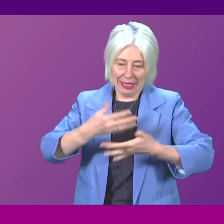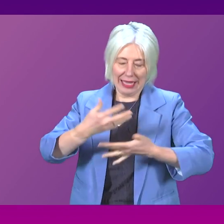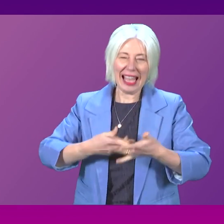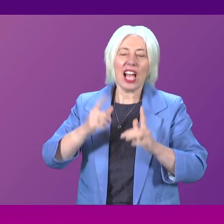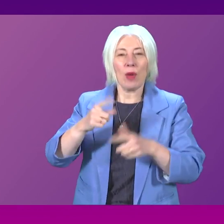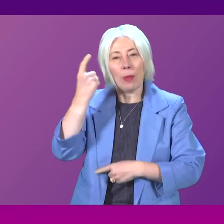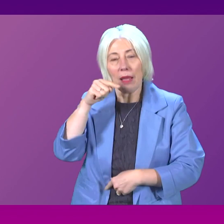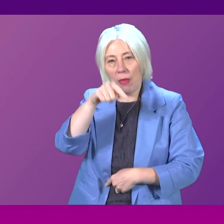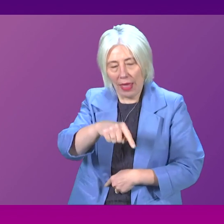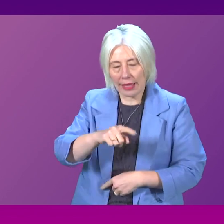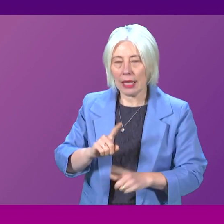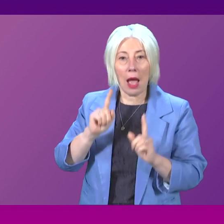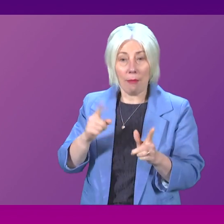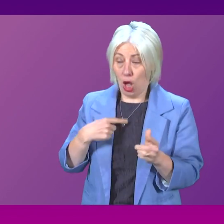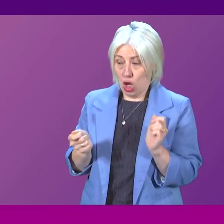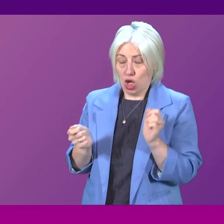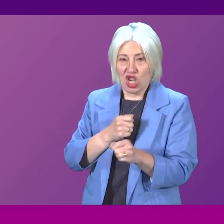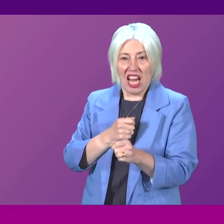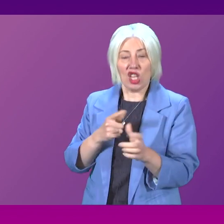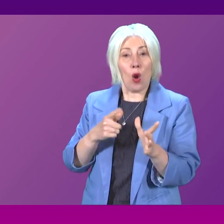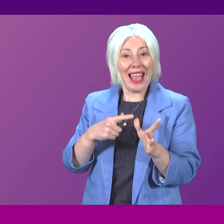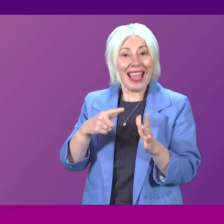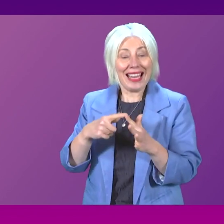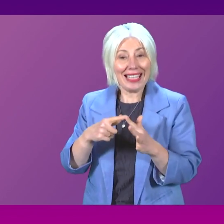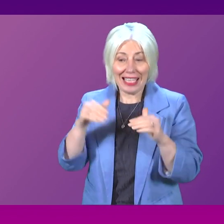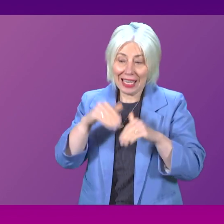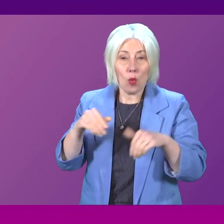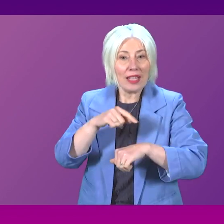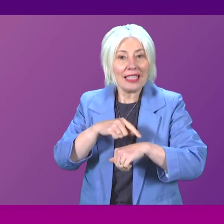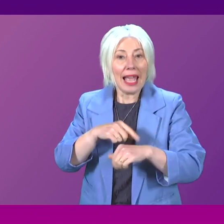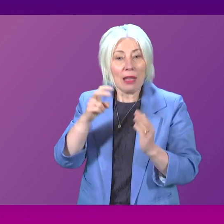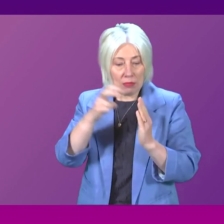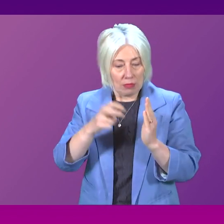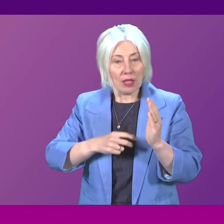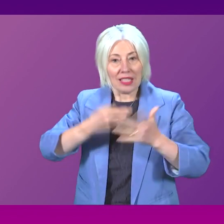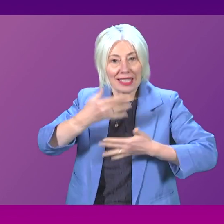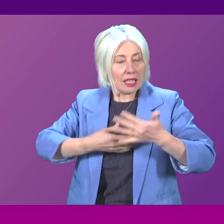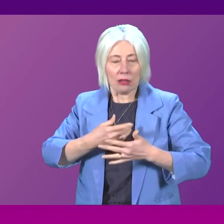However, we have not changed how accident and emergency waiting time statistics are reported.